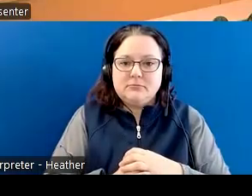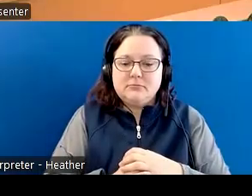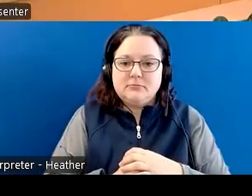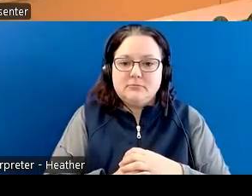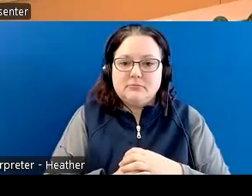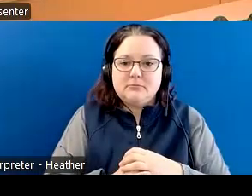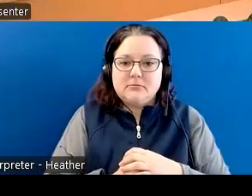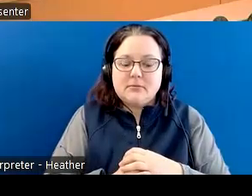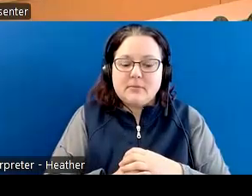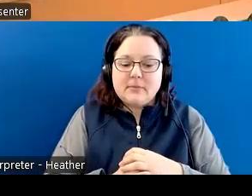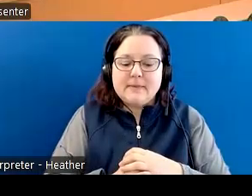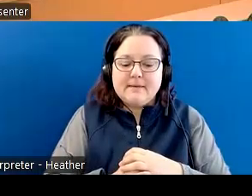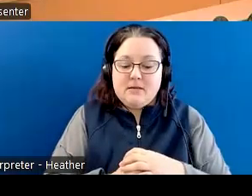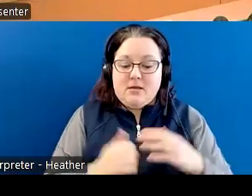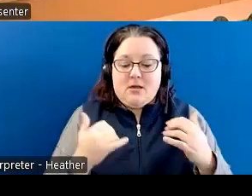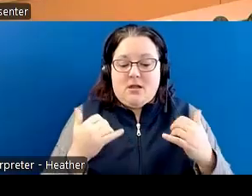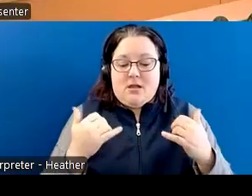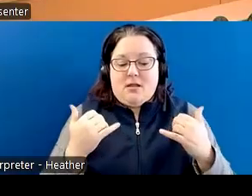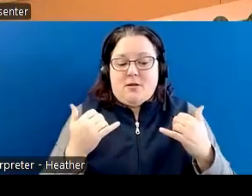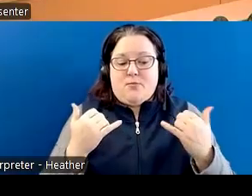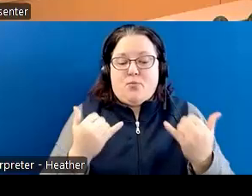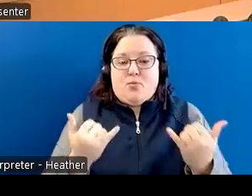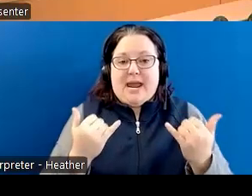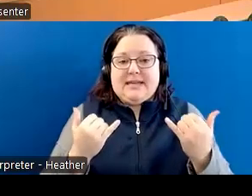I think that you know right now you know that's awesome also to kind of piggyback